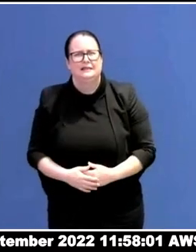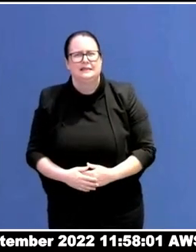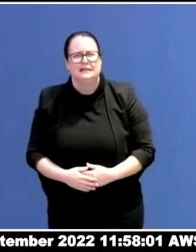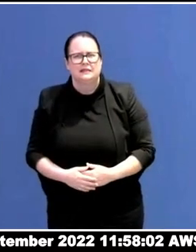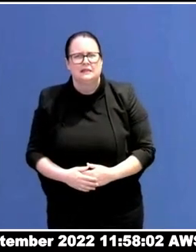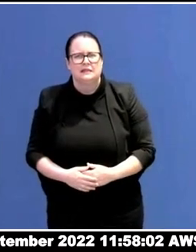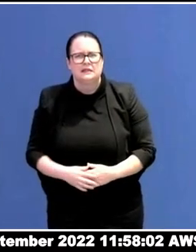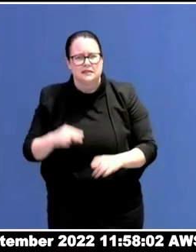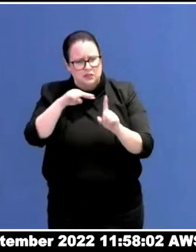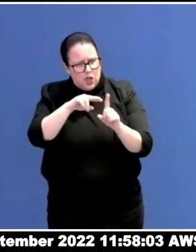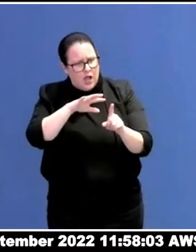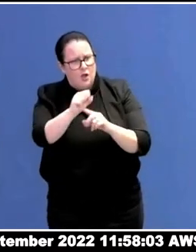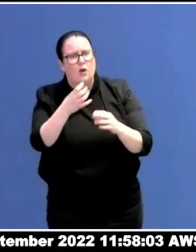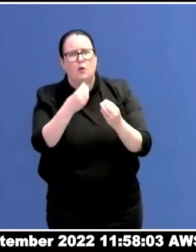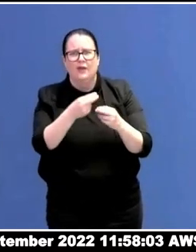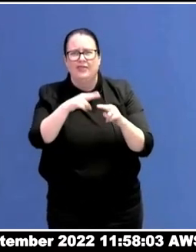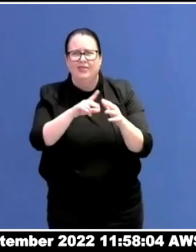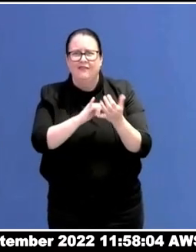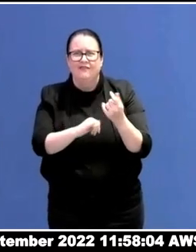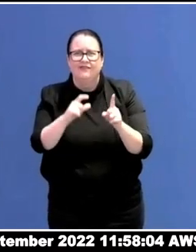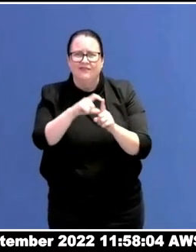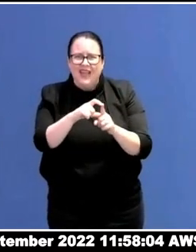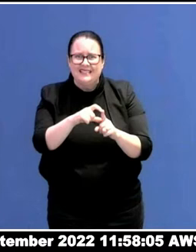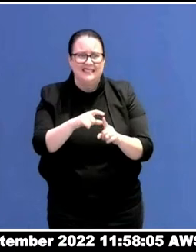They were diagnosed with the FASD and so forth. And we have had engagement with those children.